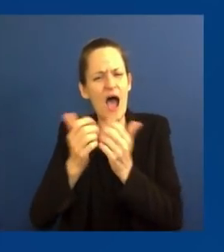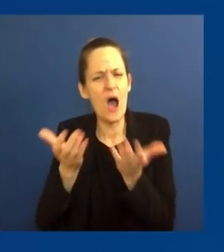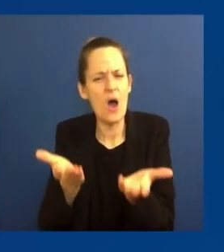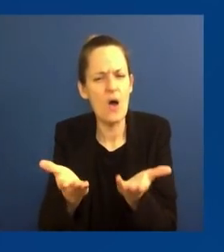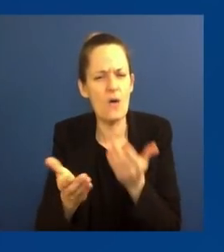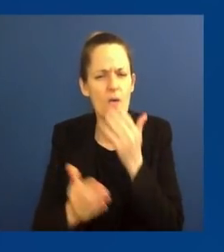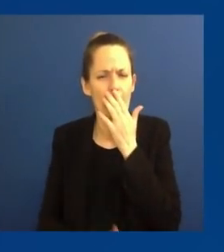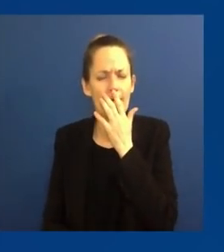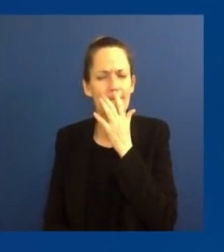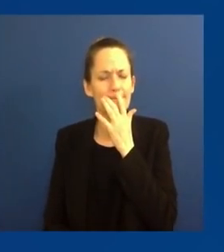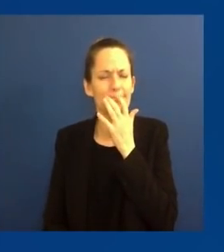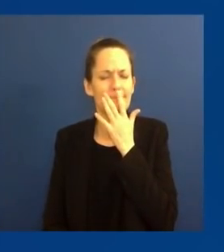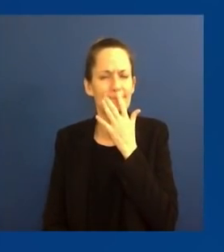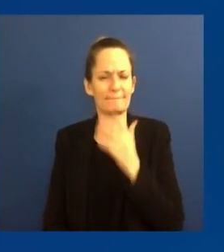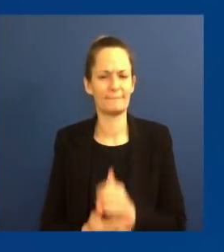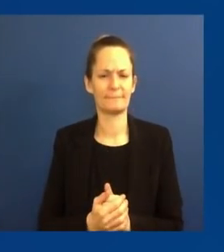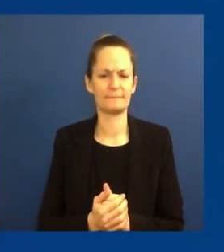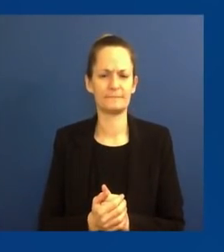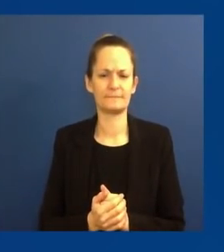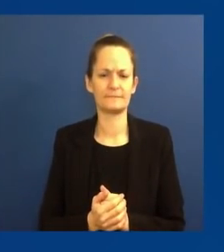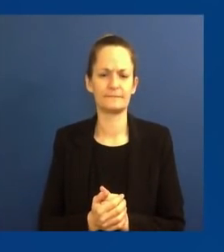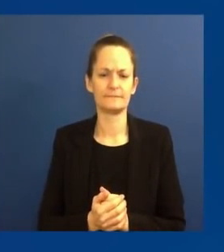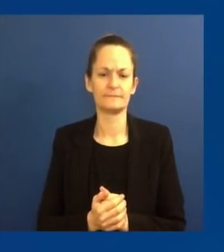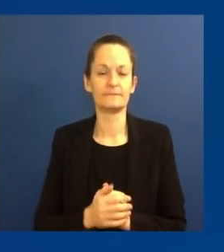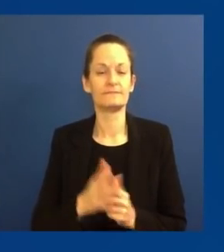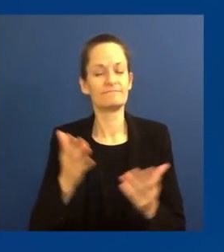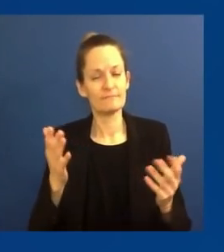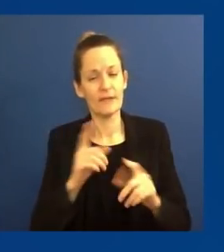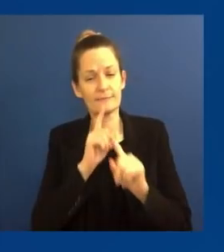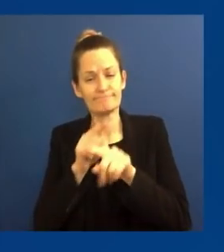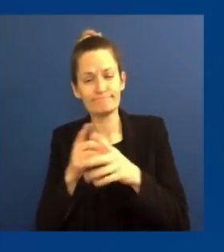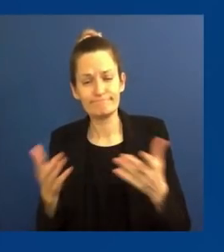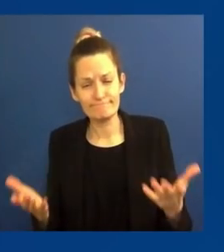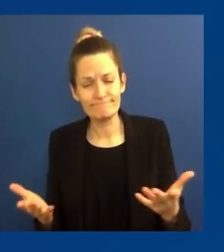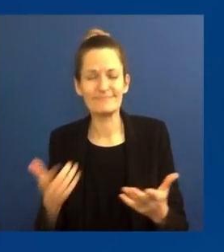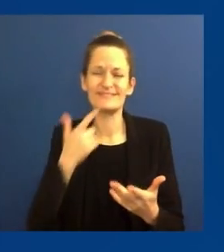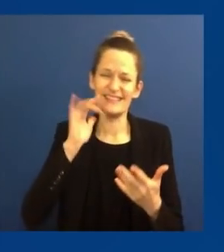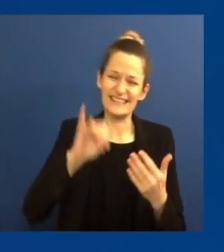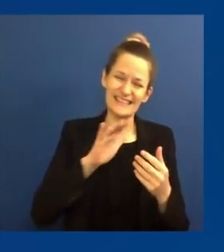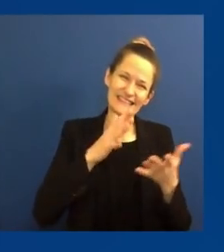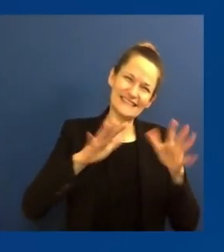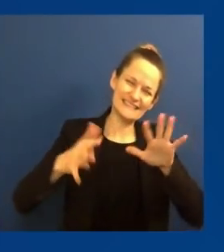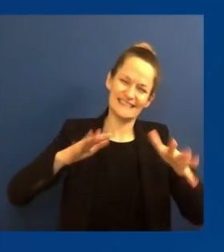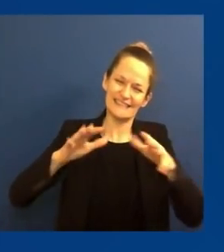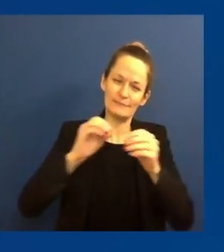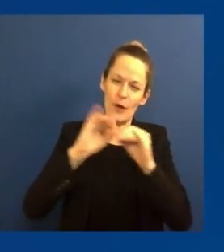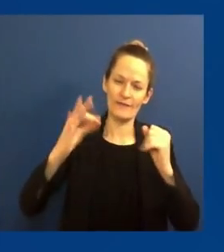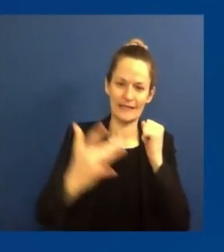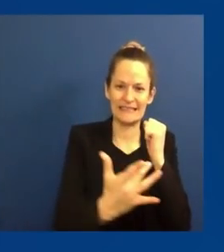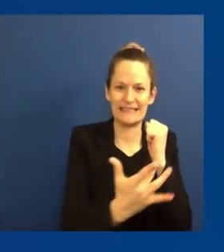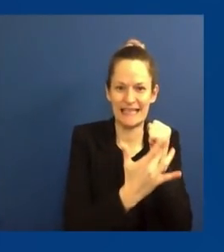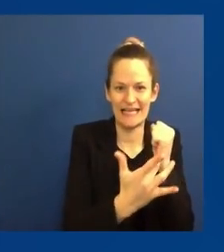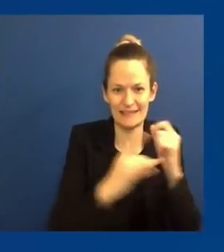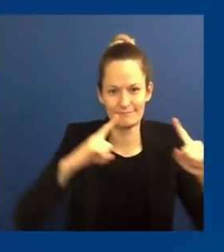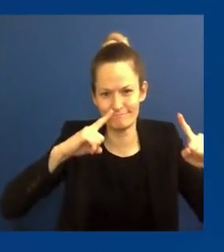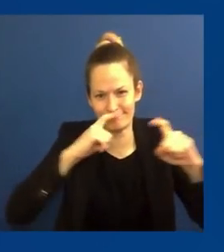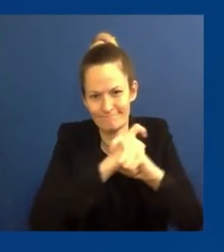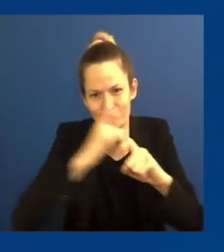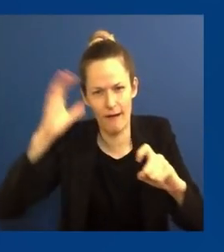These are somewhat technical concepts, but I'd like to give you the bottom line message from each of these. Next slide.